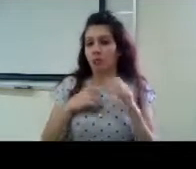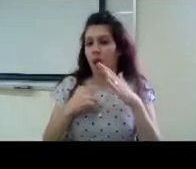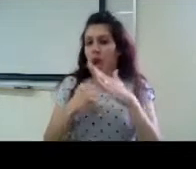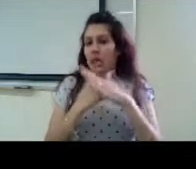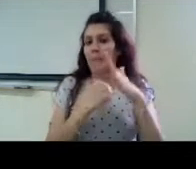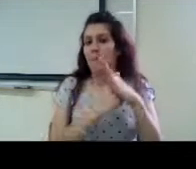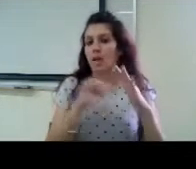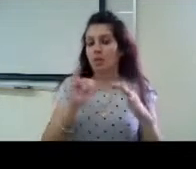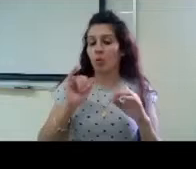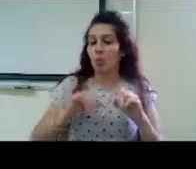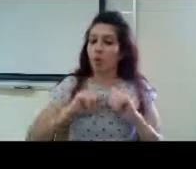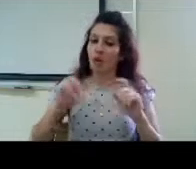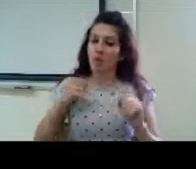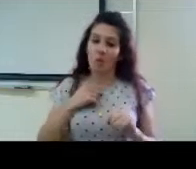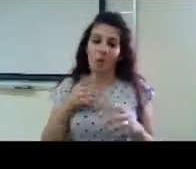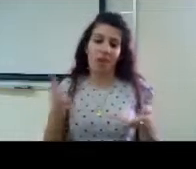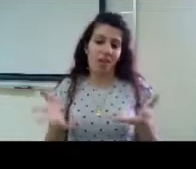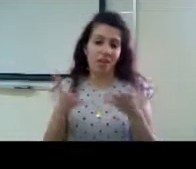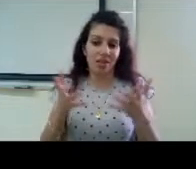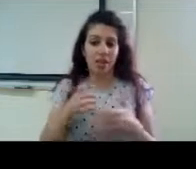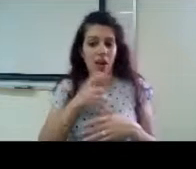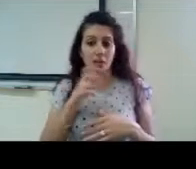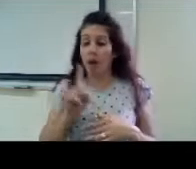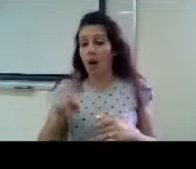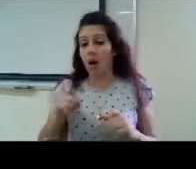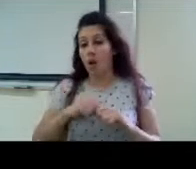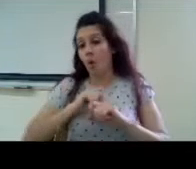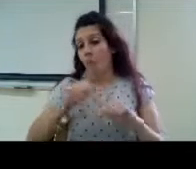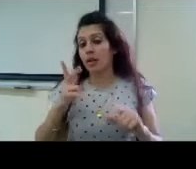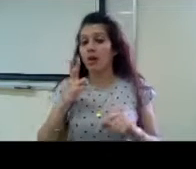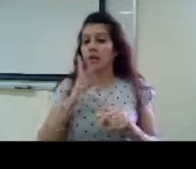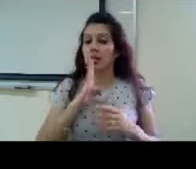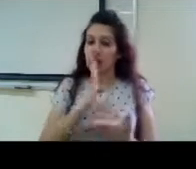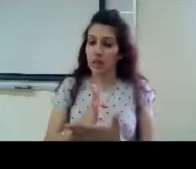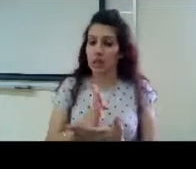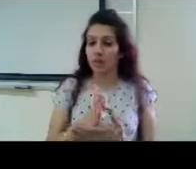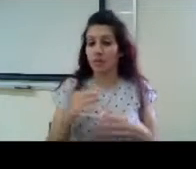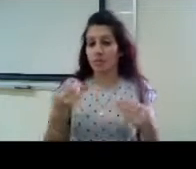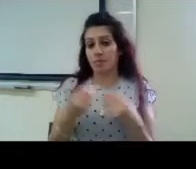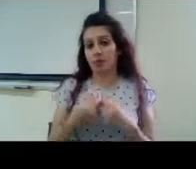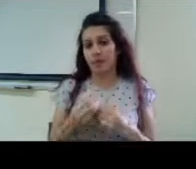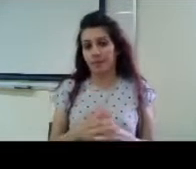standards because Calibri is a browser-based solution at its core and